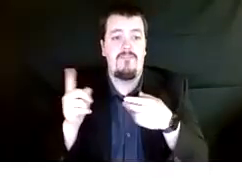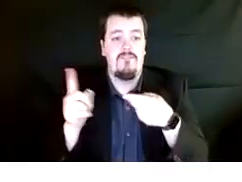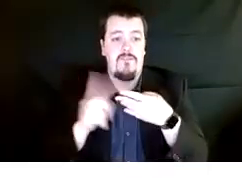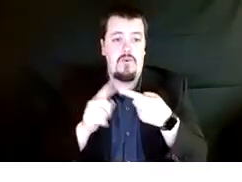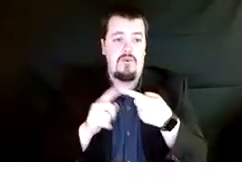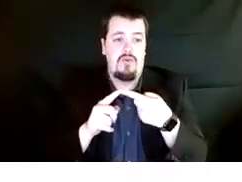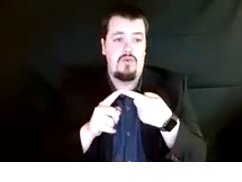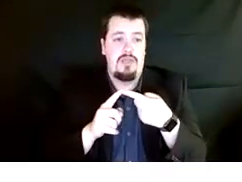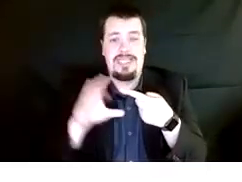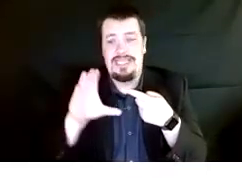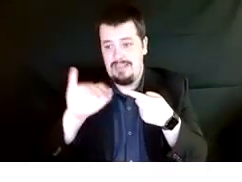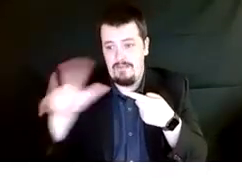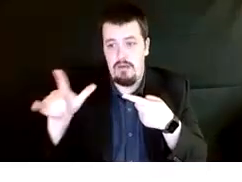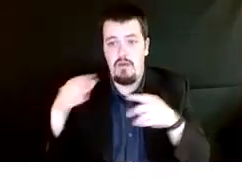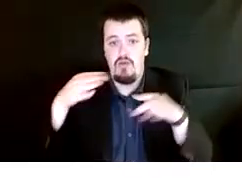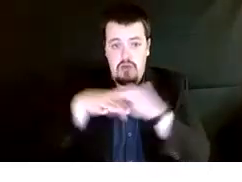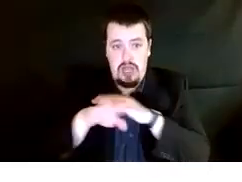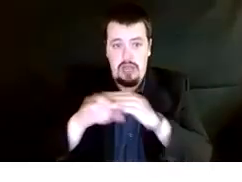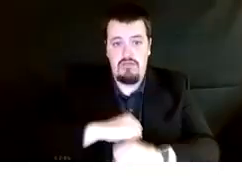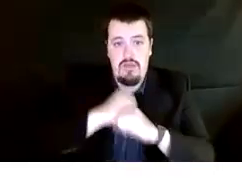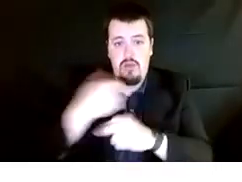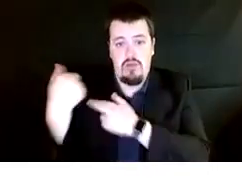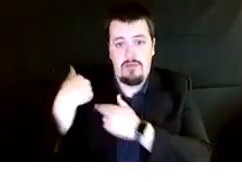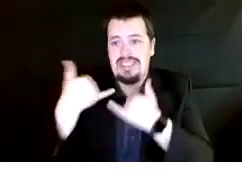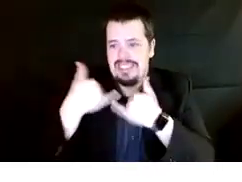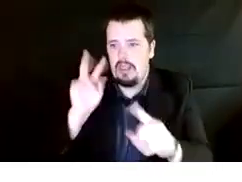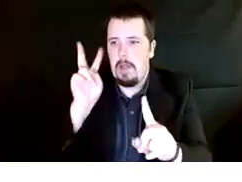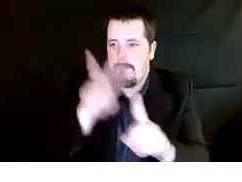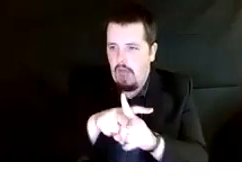civil rights protections and responsibilities still apply even during emergencies